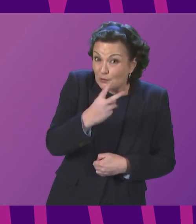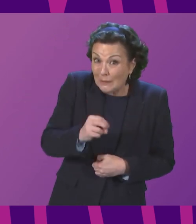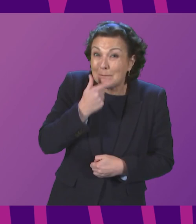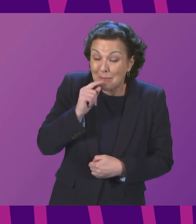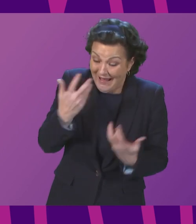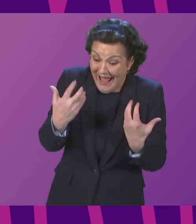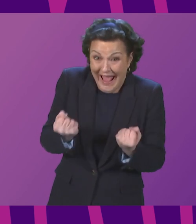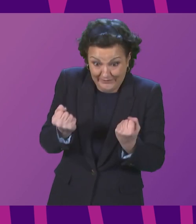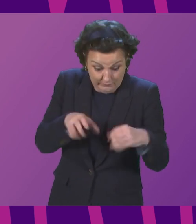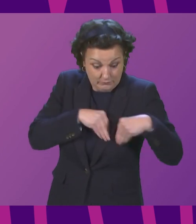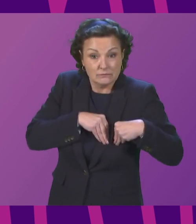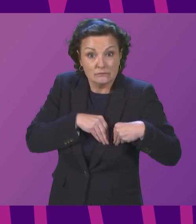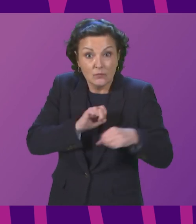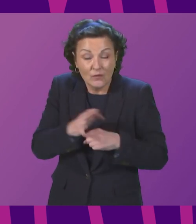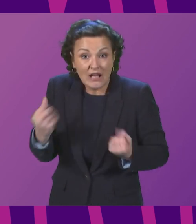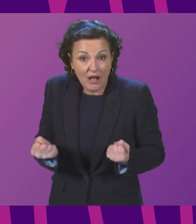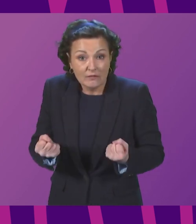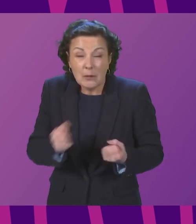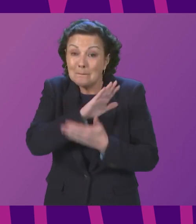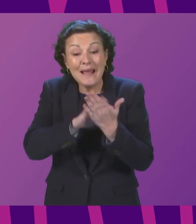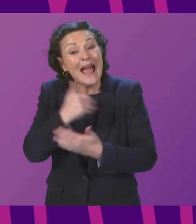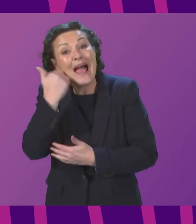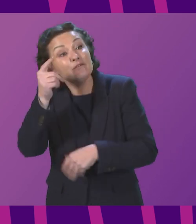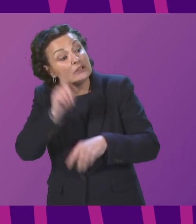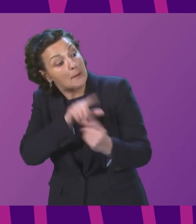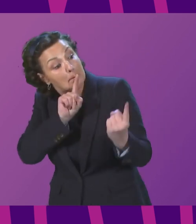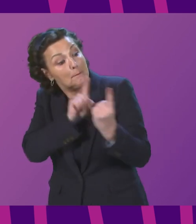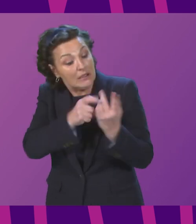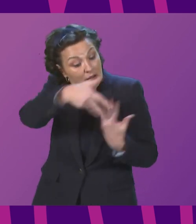every interaction that we have comes with a significant risk of catching the virus,